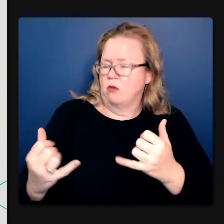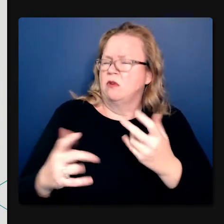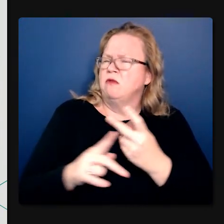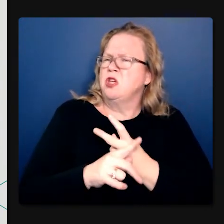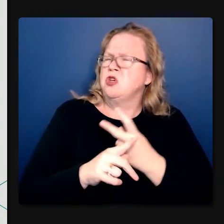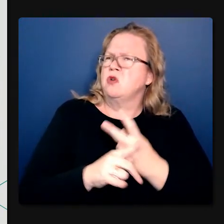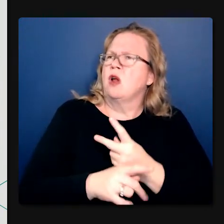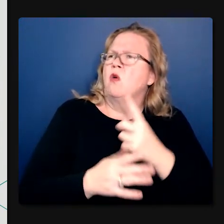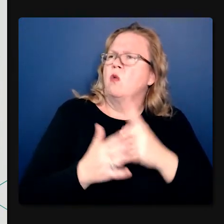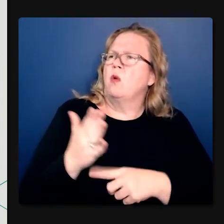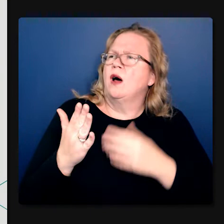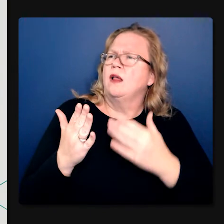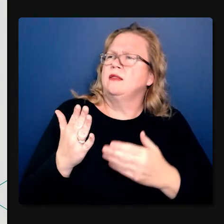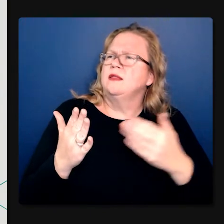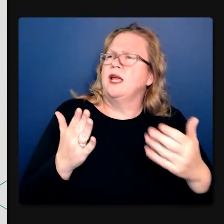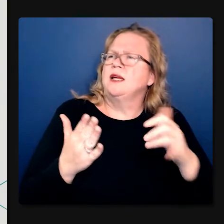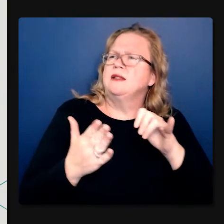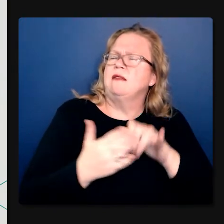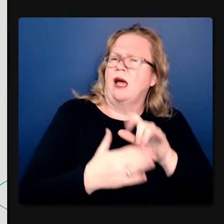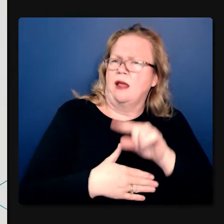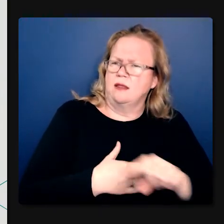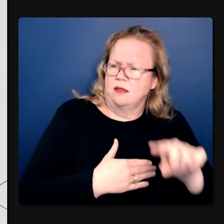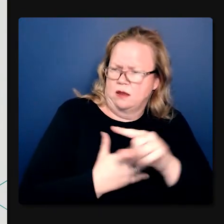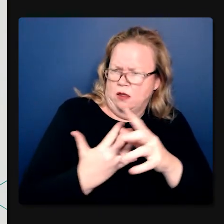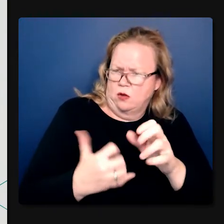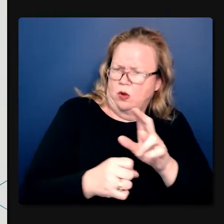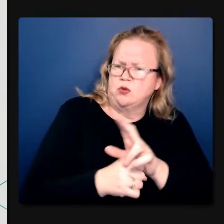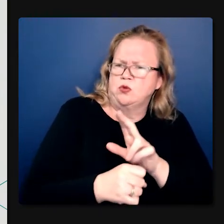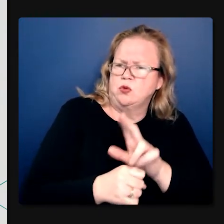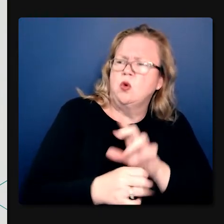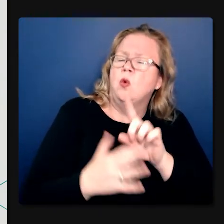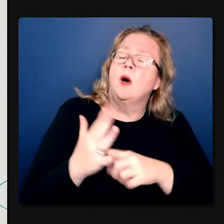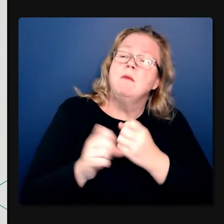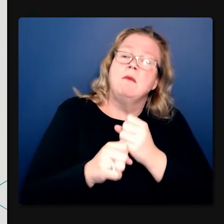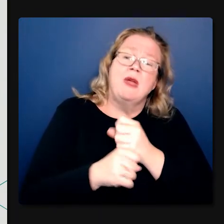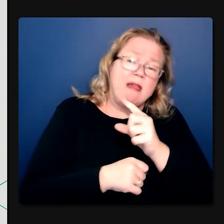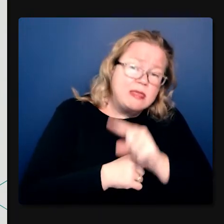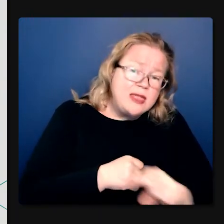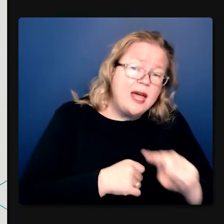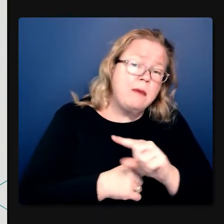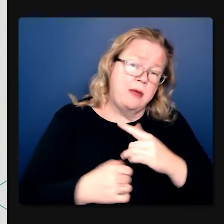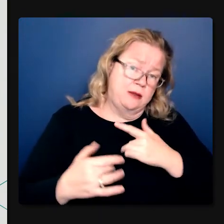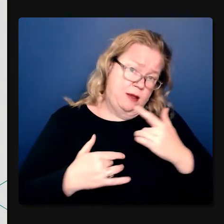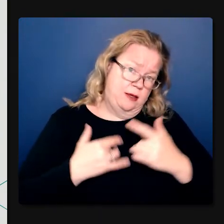And start to figure out what are the things that they want to use and what makes them excited.